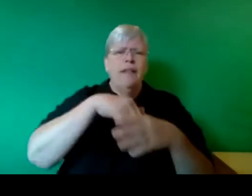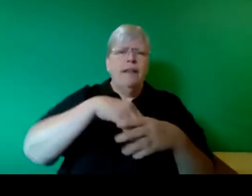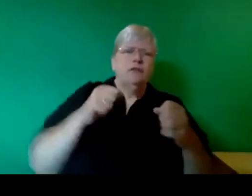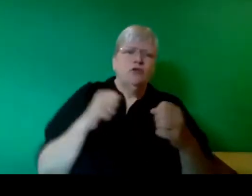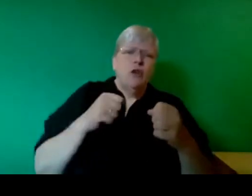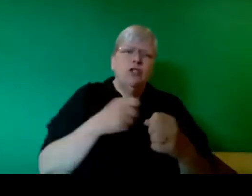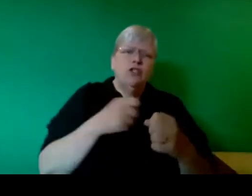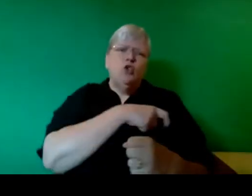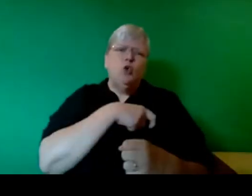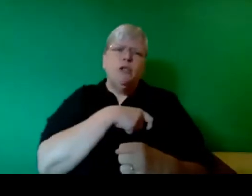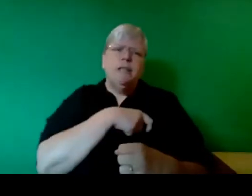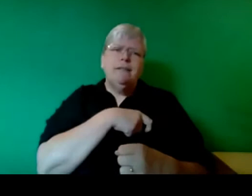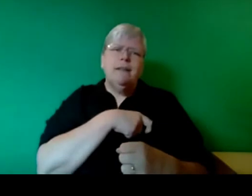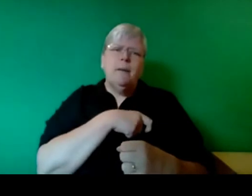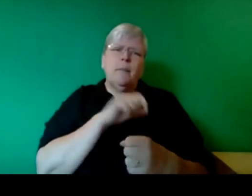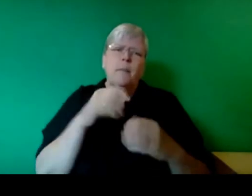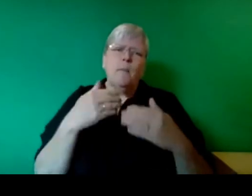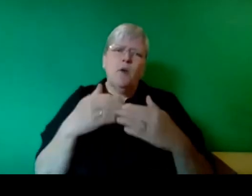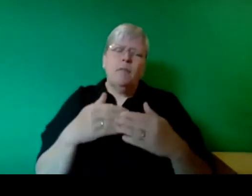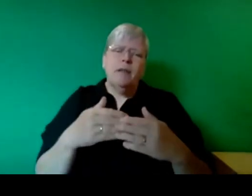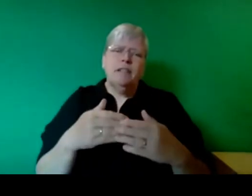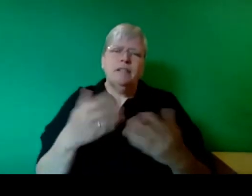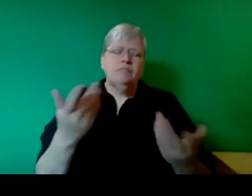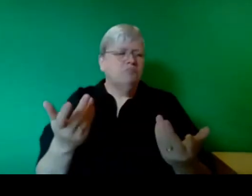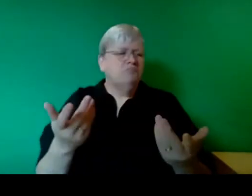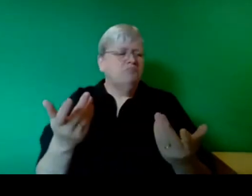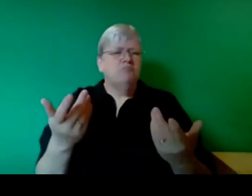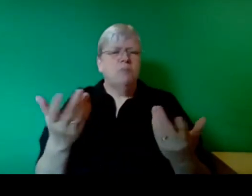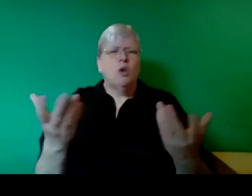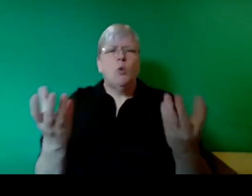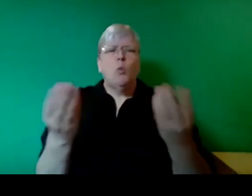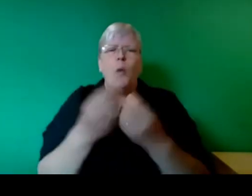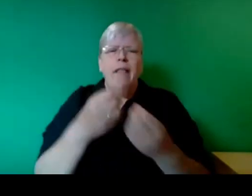trade unionists standing alongside the youth climate strikers in our streets,